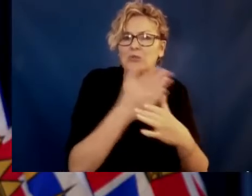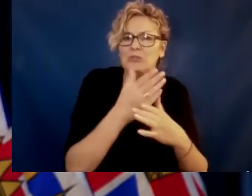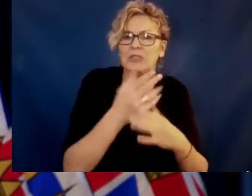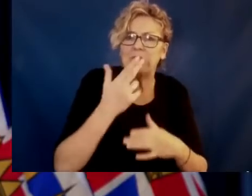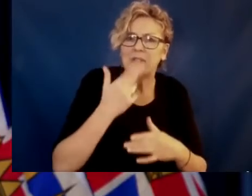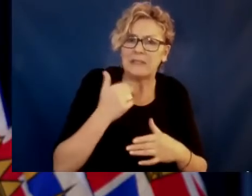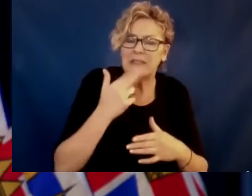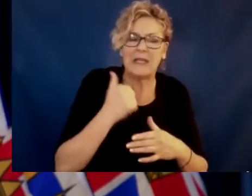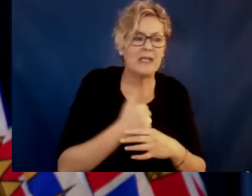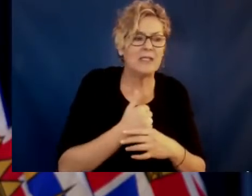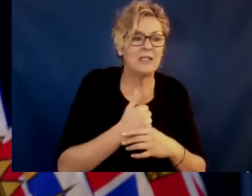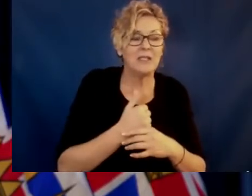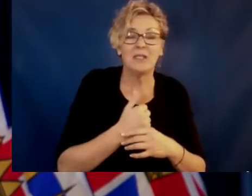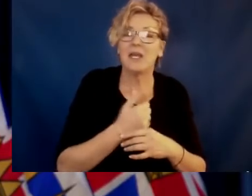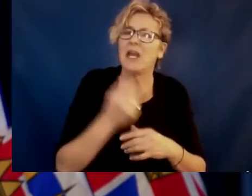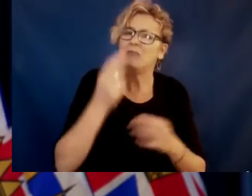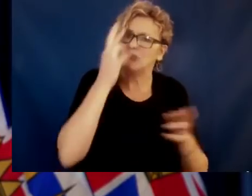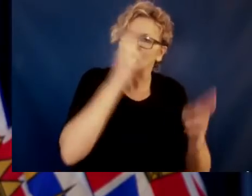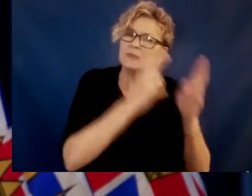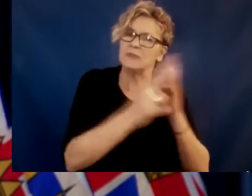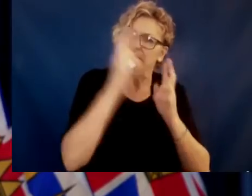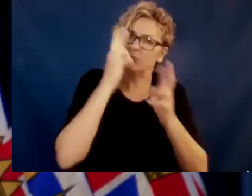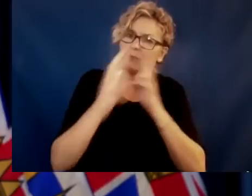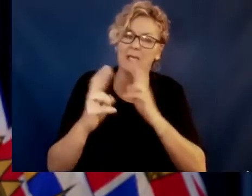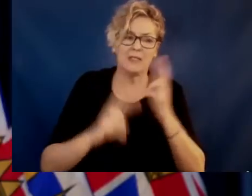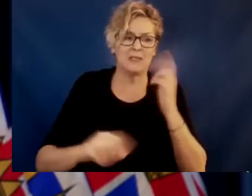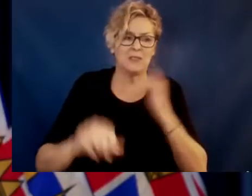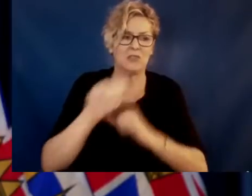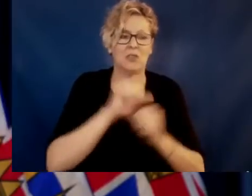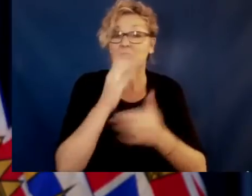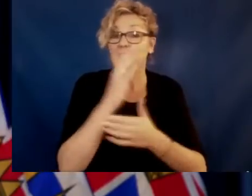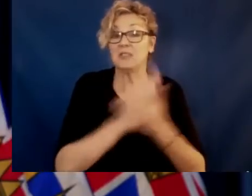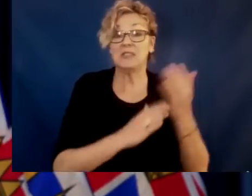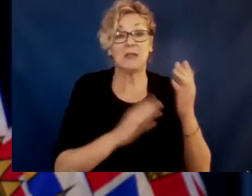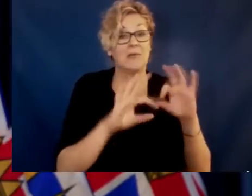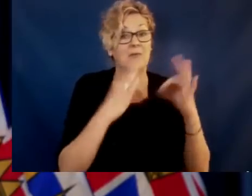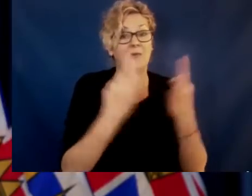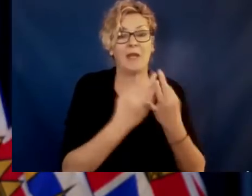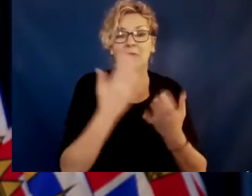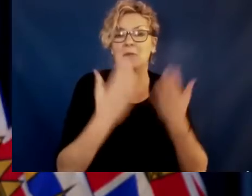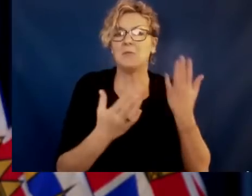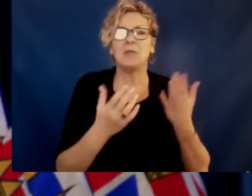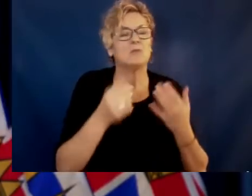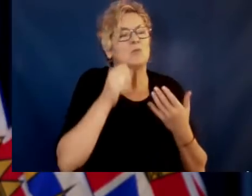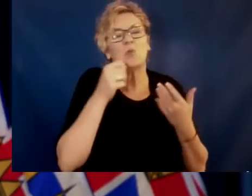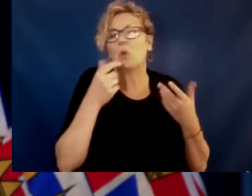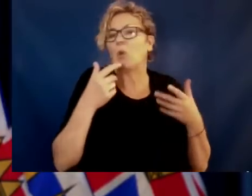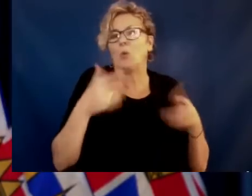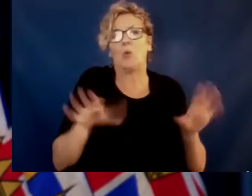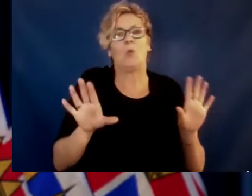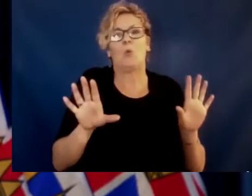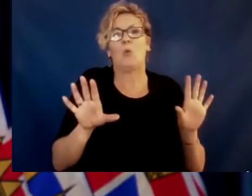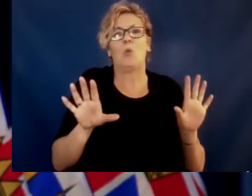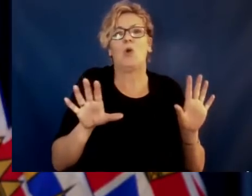year and they don't want to have people coming to their house. I think that is something that's important.